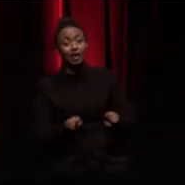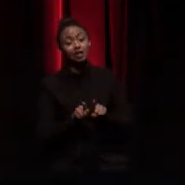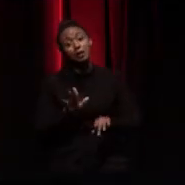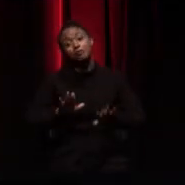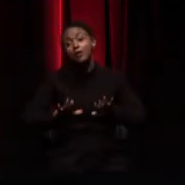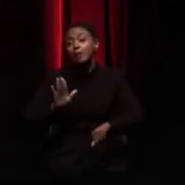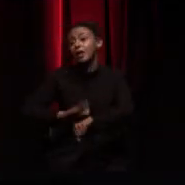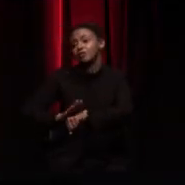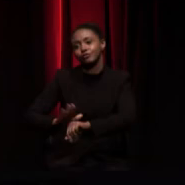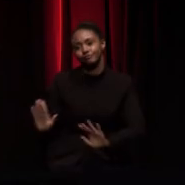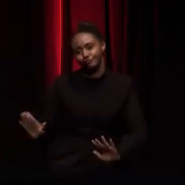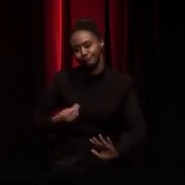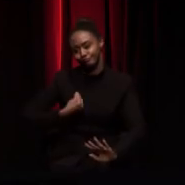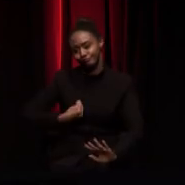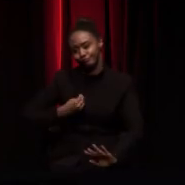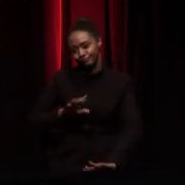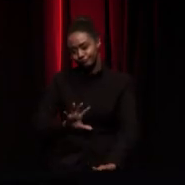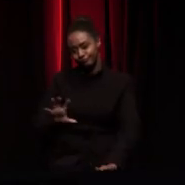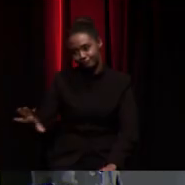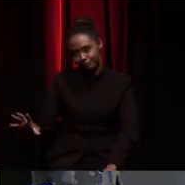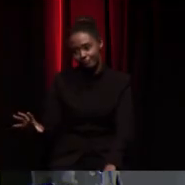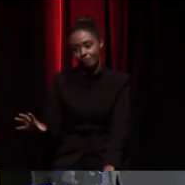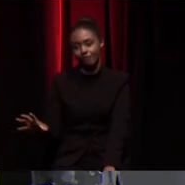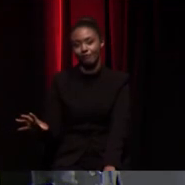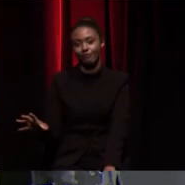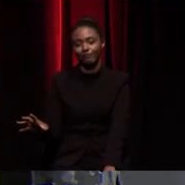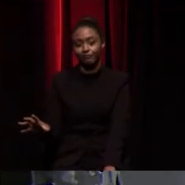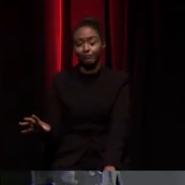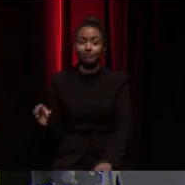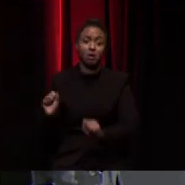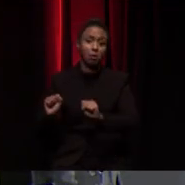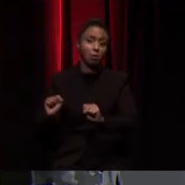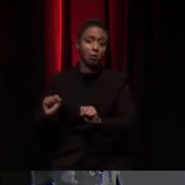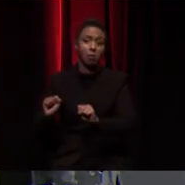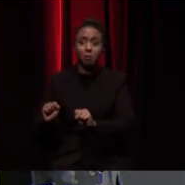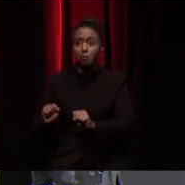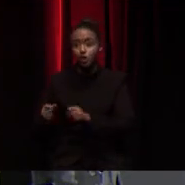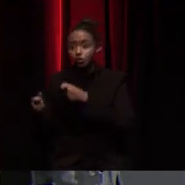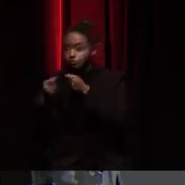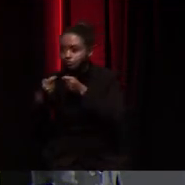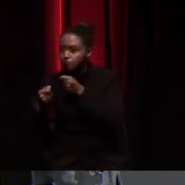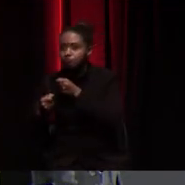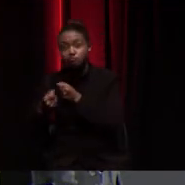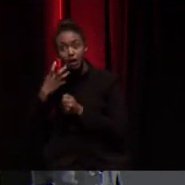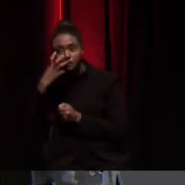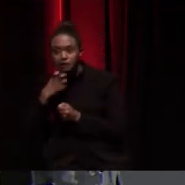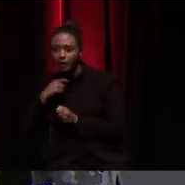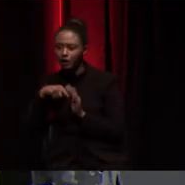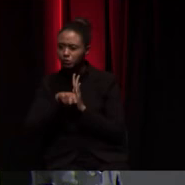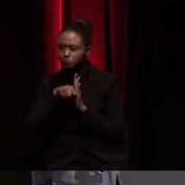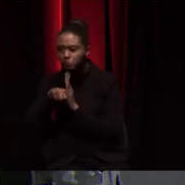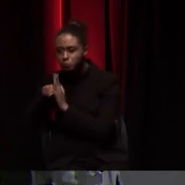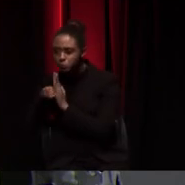Now you are working on a serious investigative report and telling lots of stories,